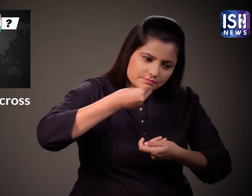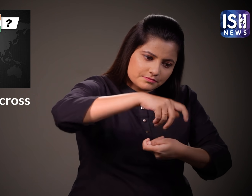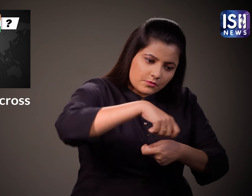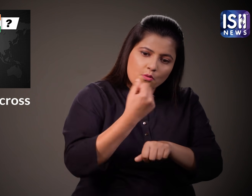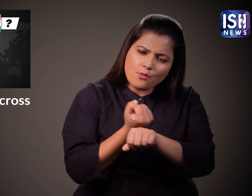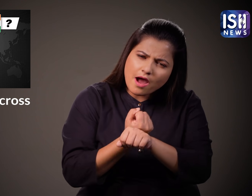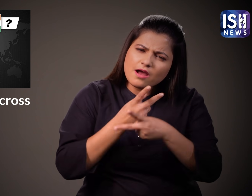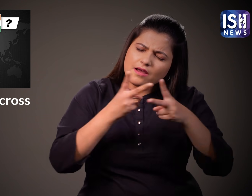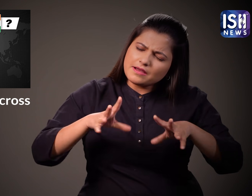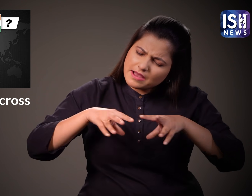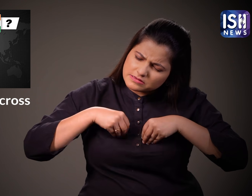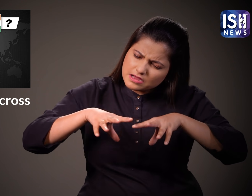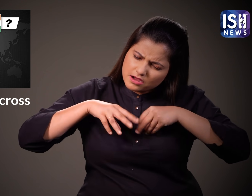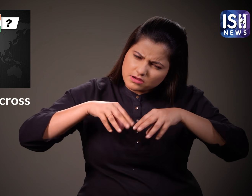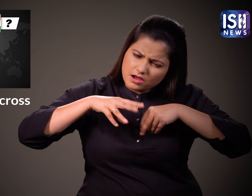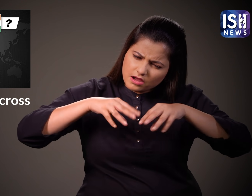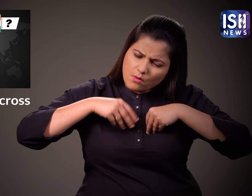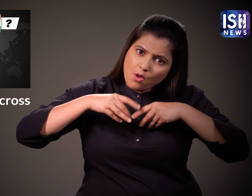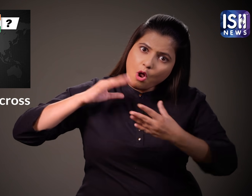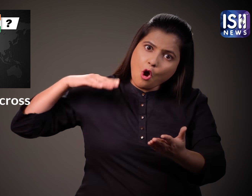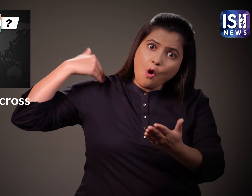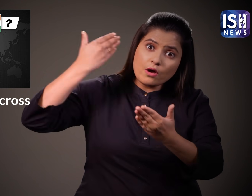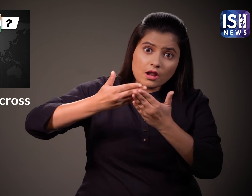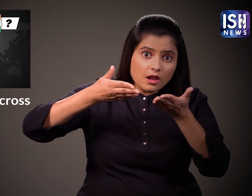She would cook and do everything she was told.